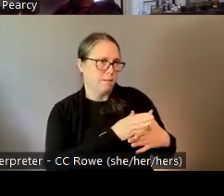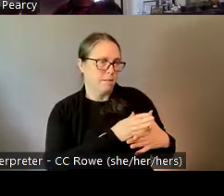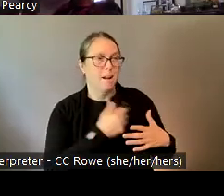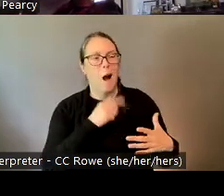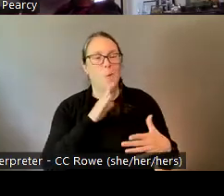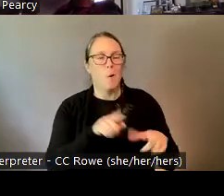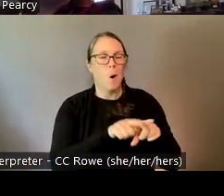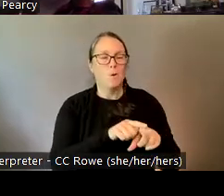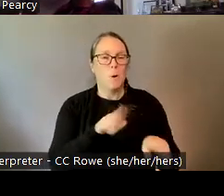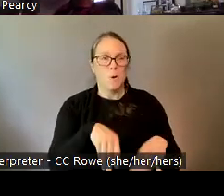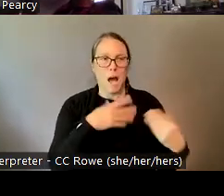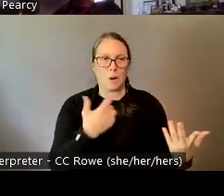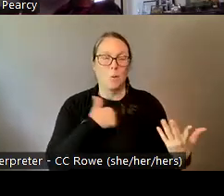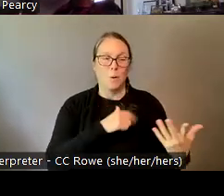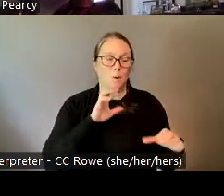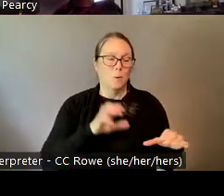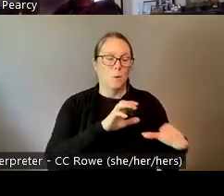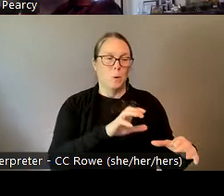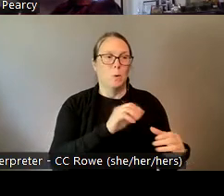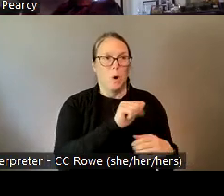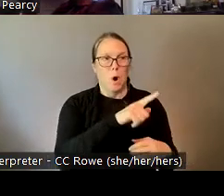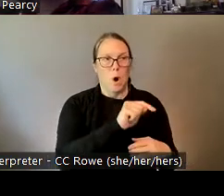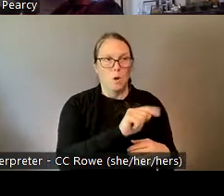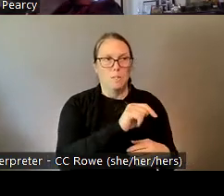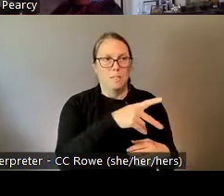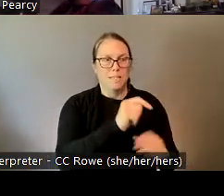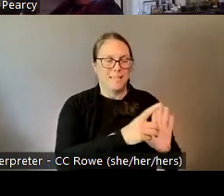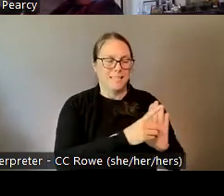But yeah, if you wanted to expand on that, Amber. Sure, yeah.